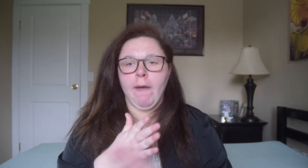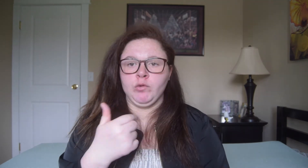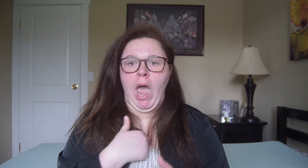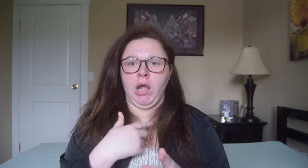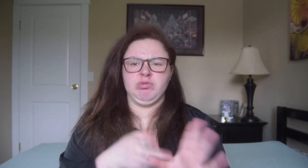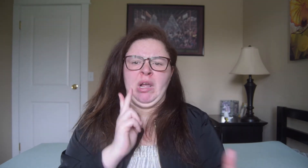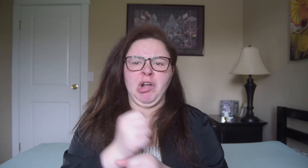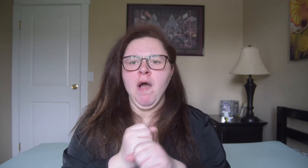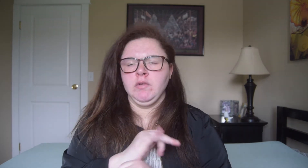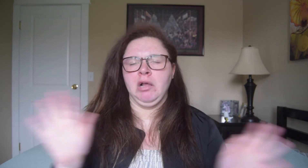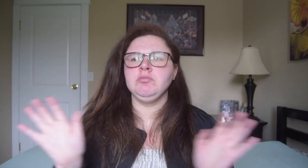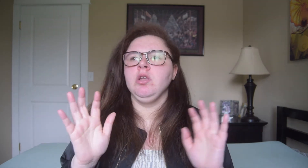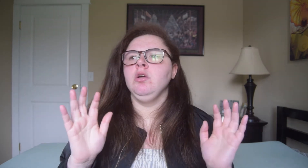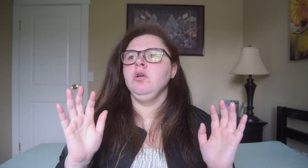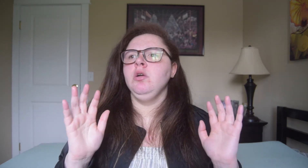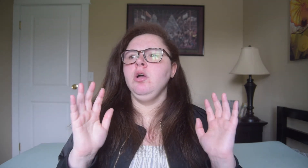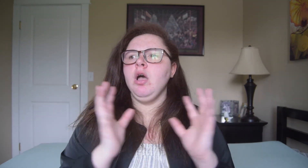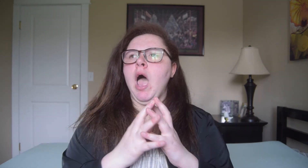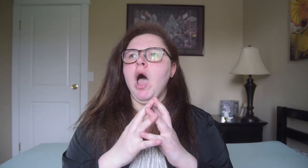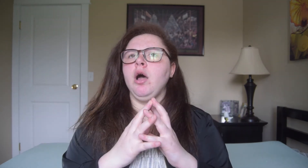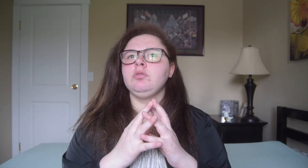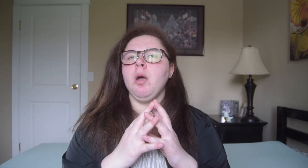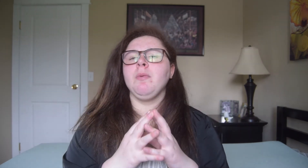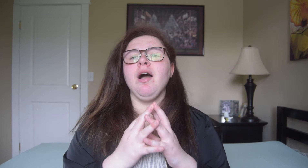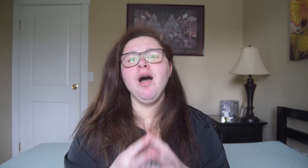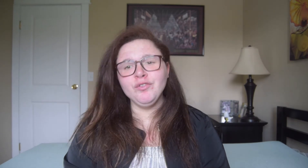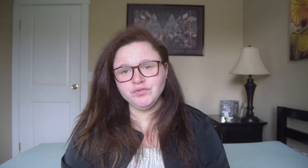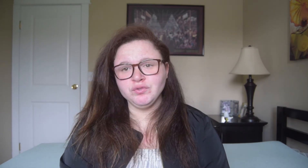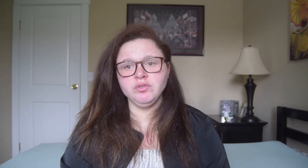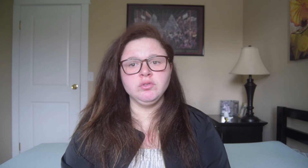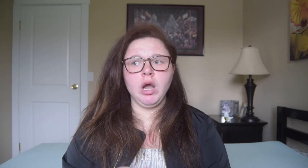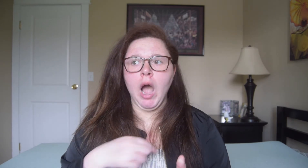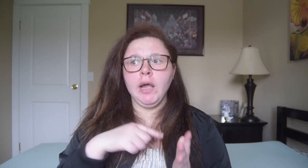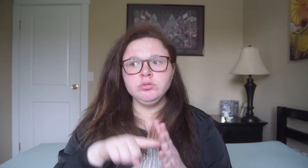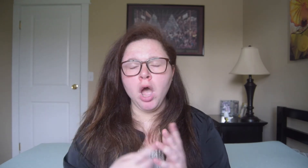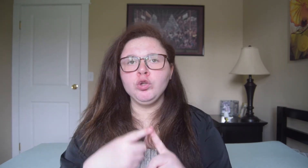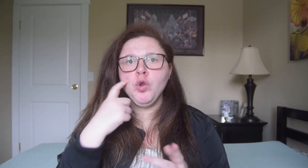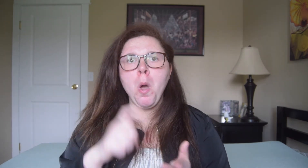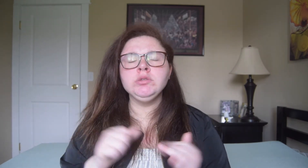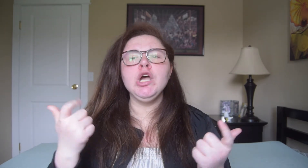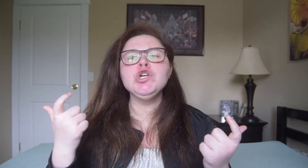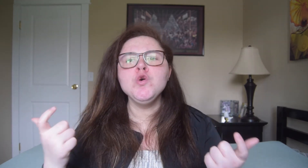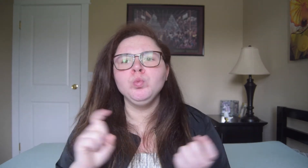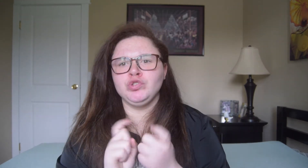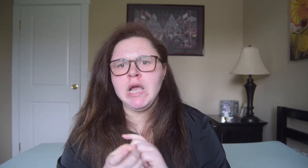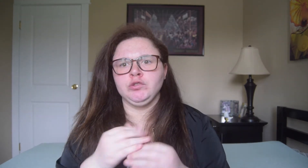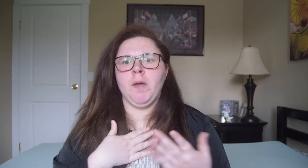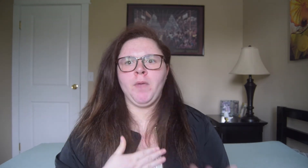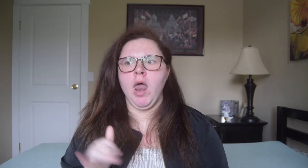After I quit drinking coffee, oh my gosh... I started to notice a huge change in my body